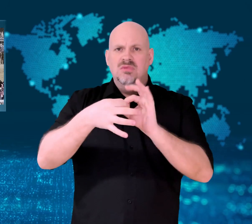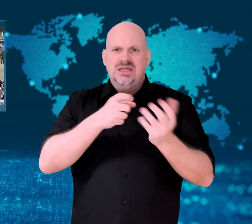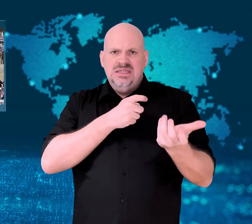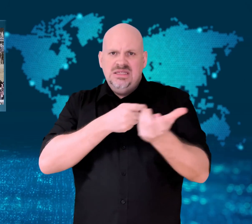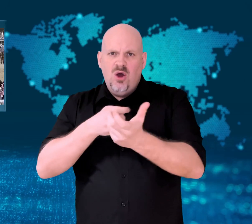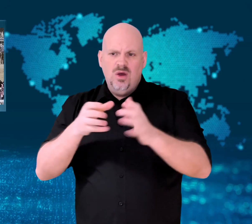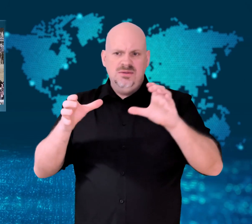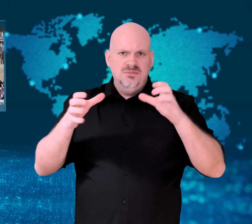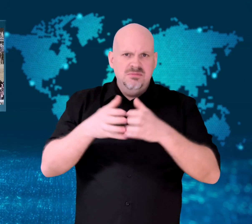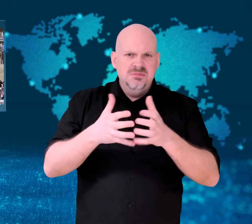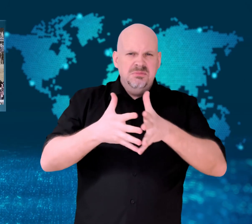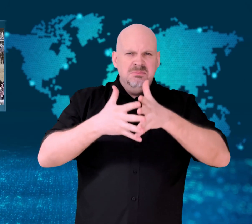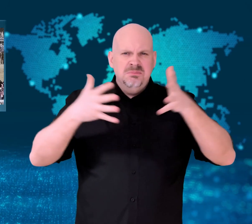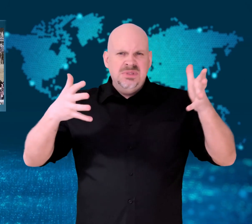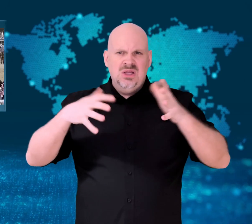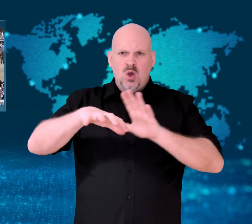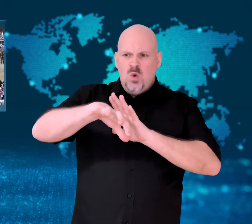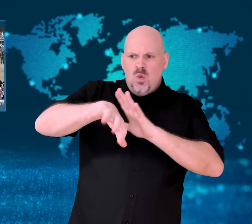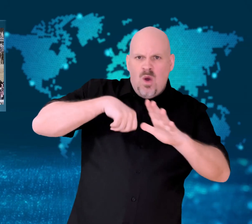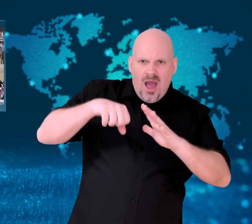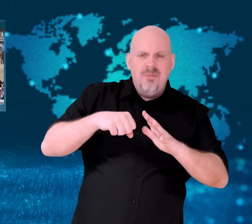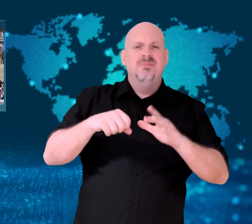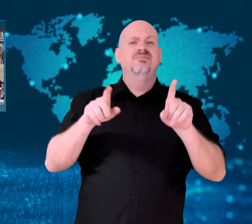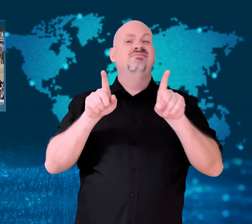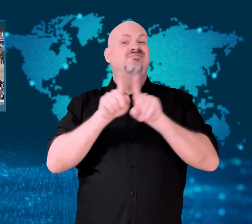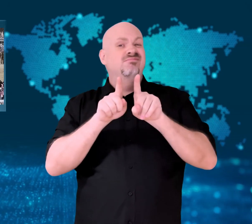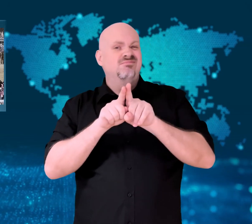and holding “abnormal beliefs”.